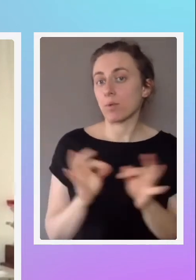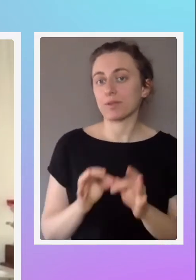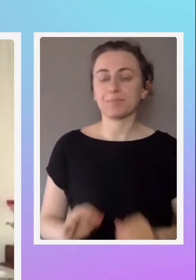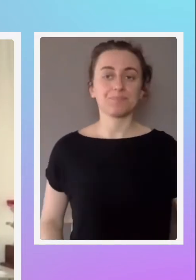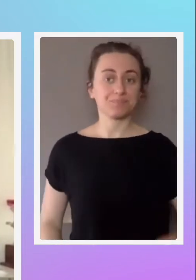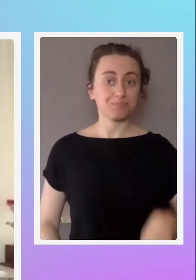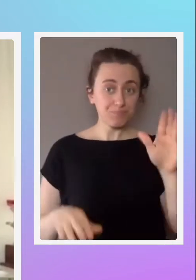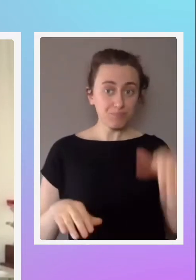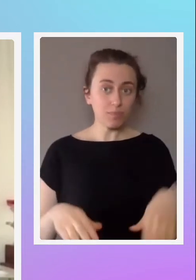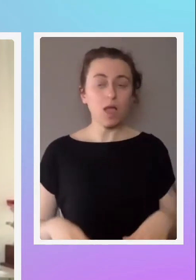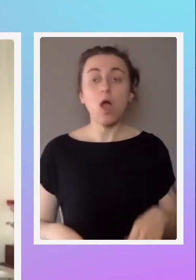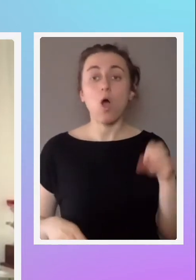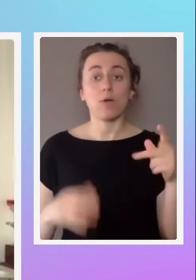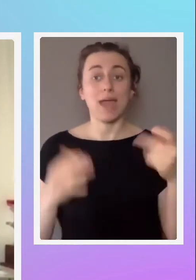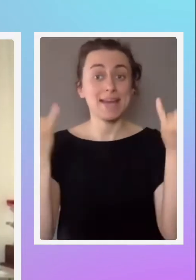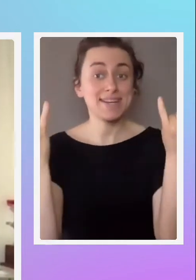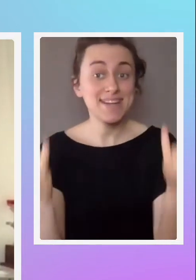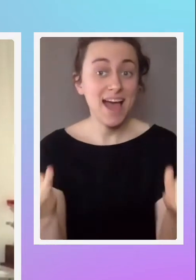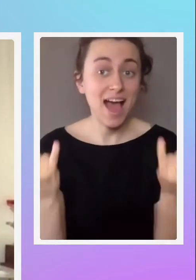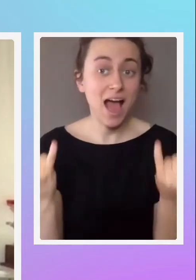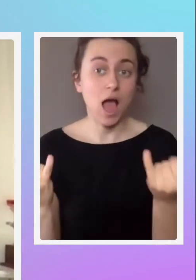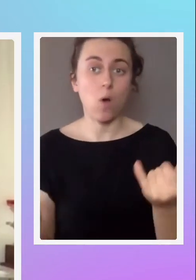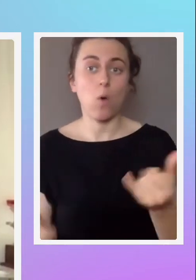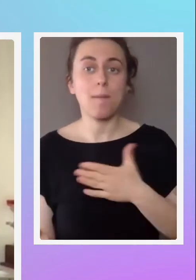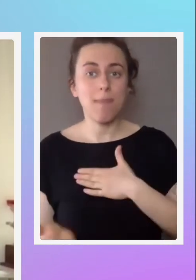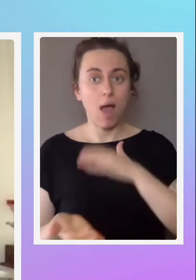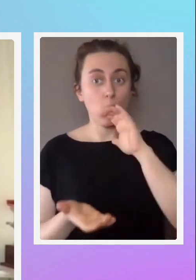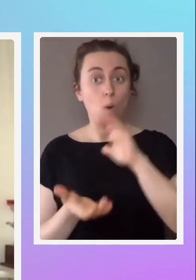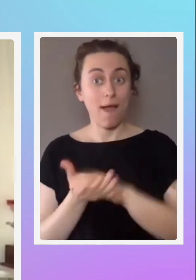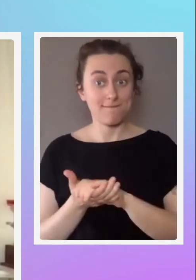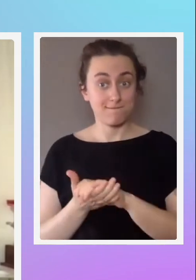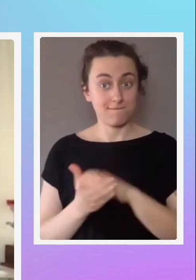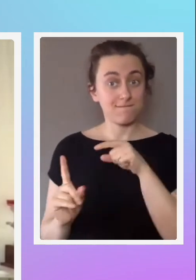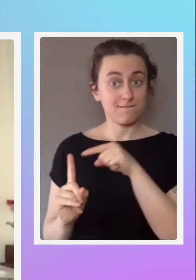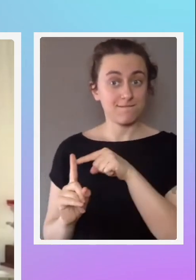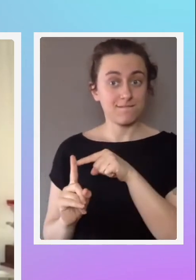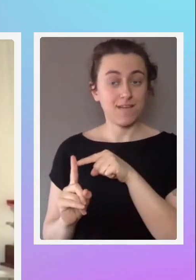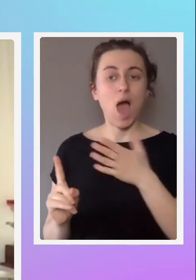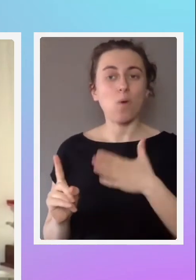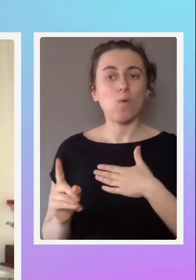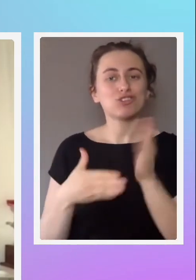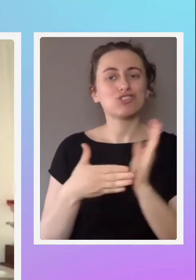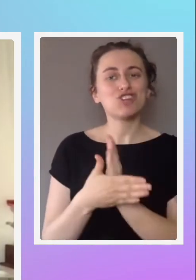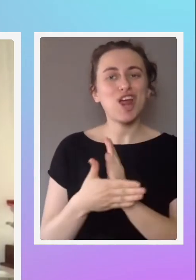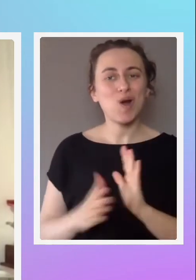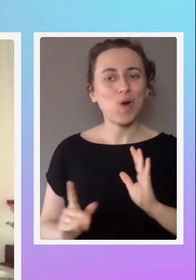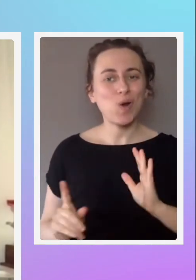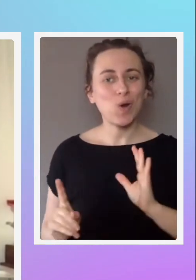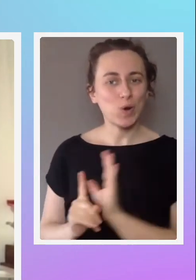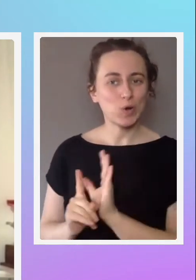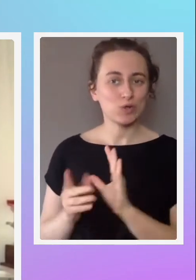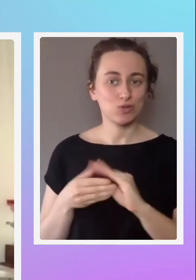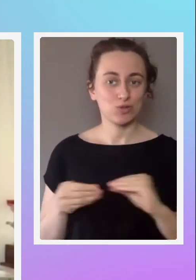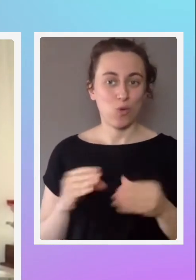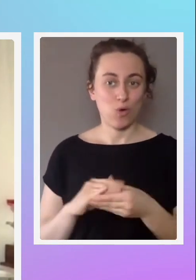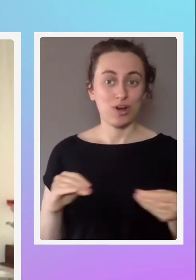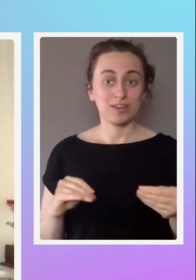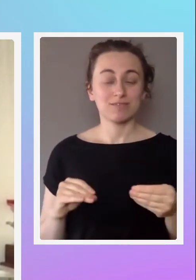because hers is a wonderful example of the exercise of technology.